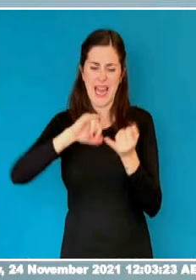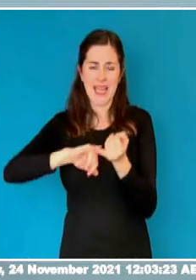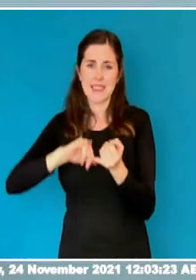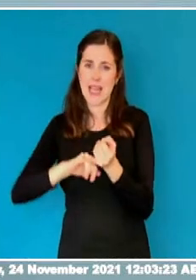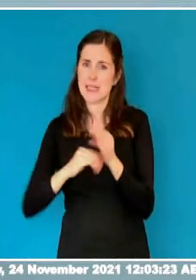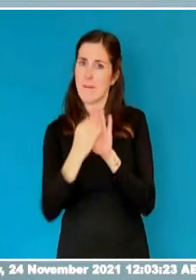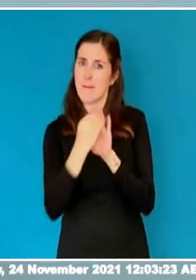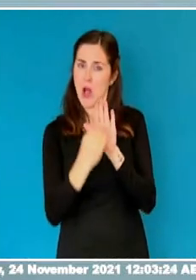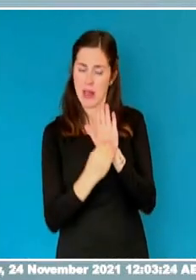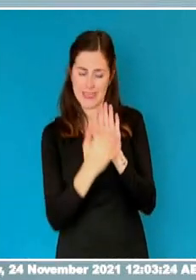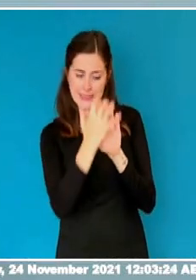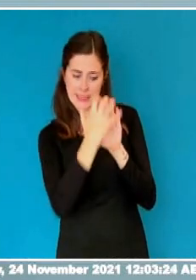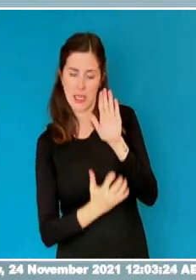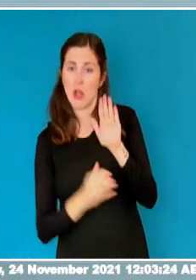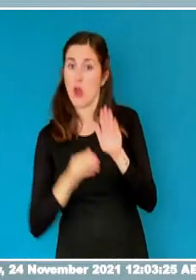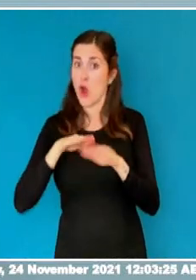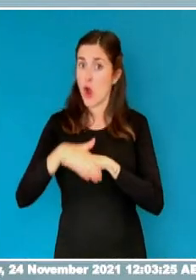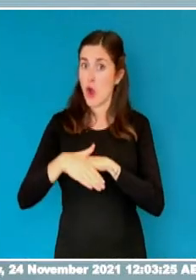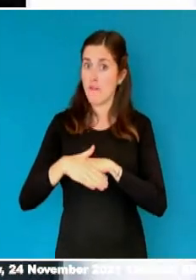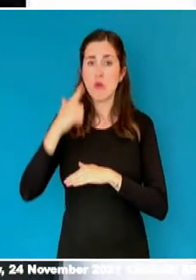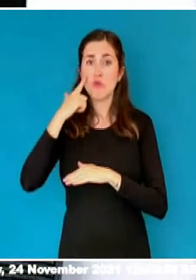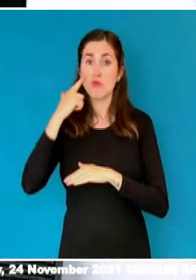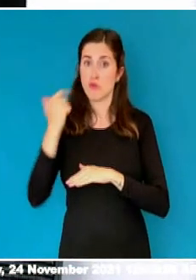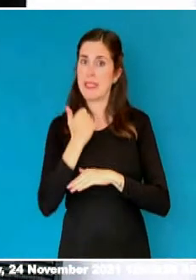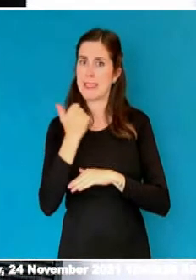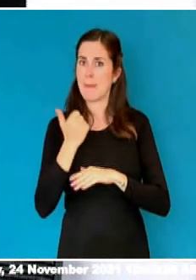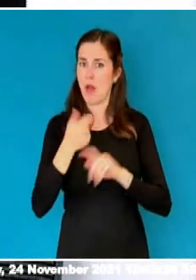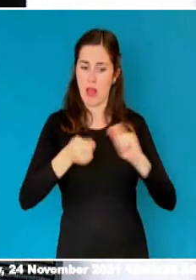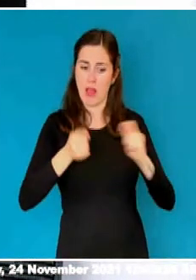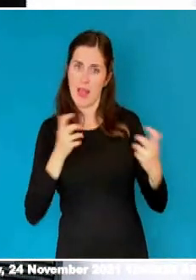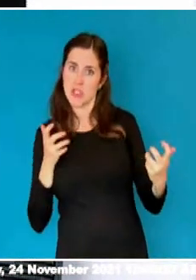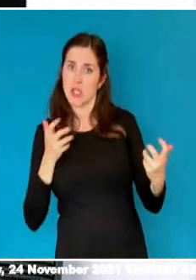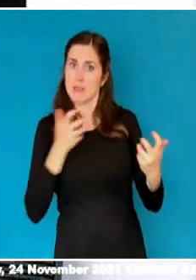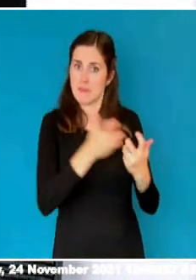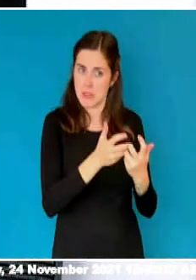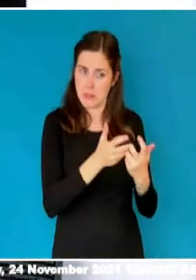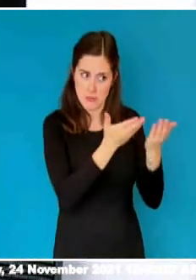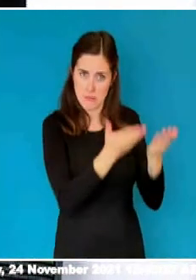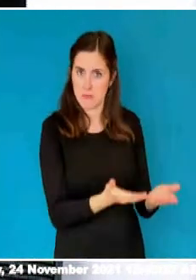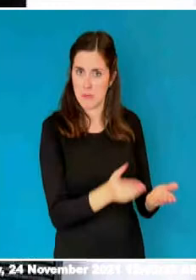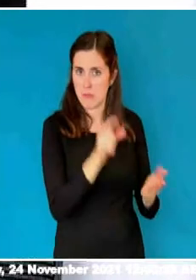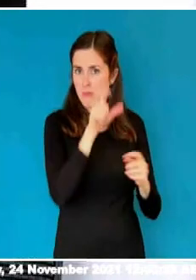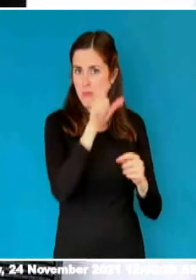on reasonable adjustments, and you've indicated in your statement that adjustments